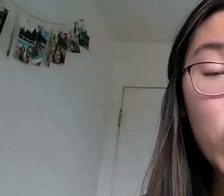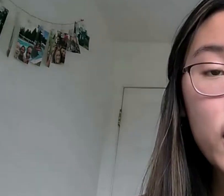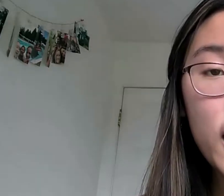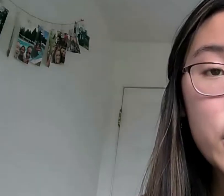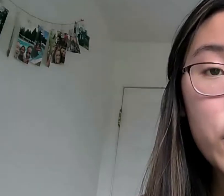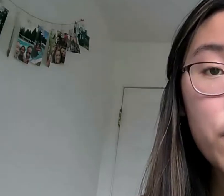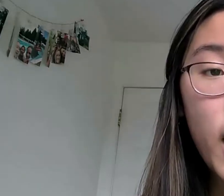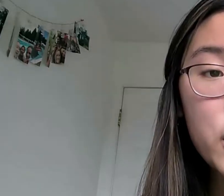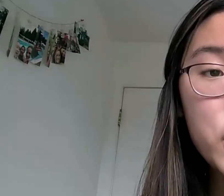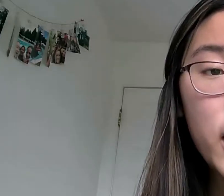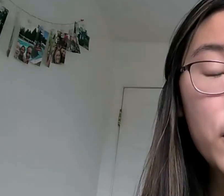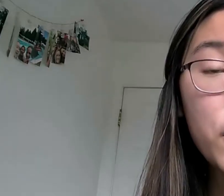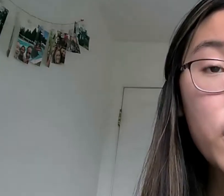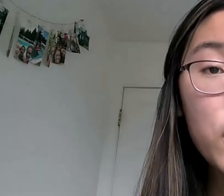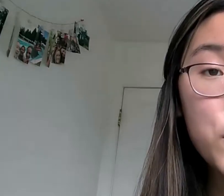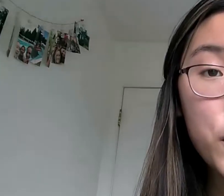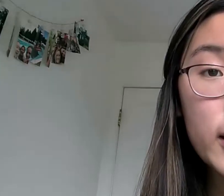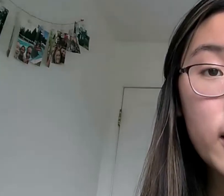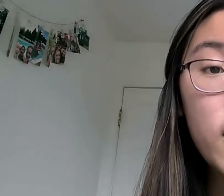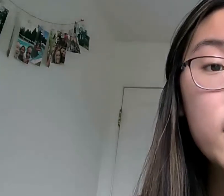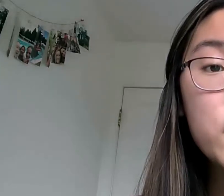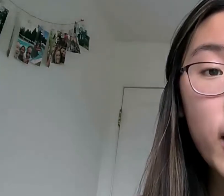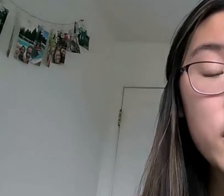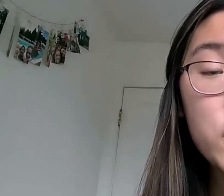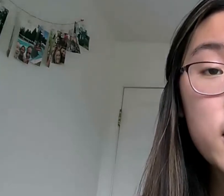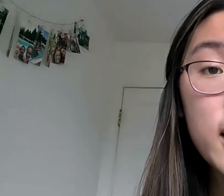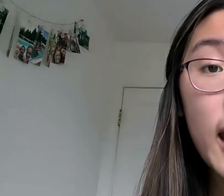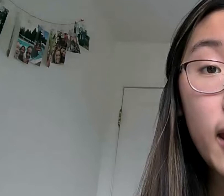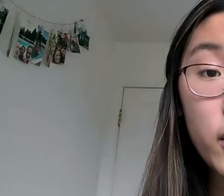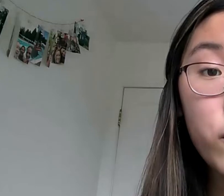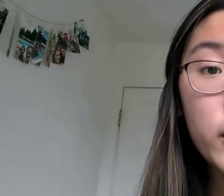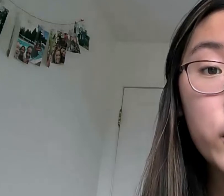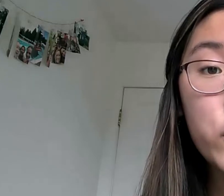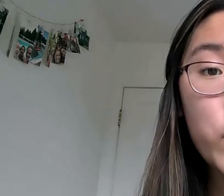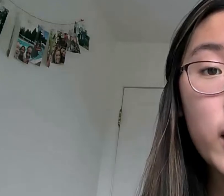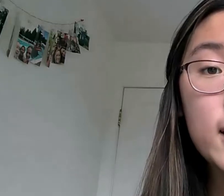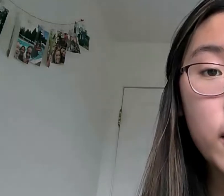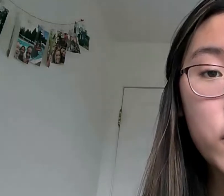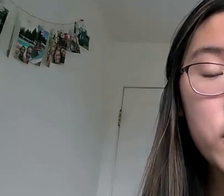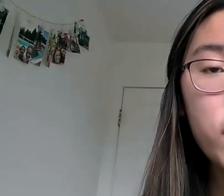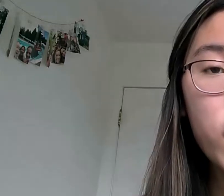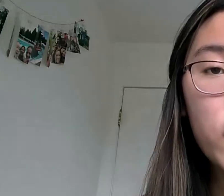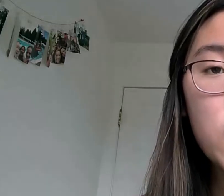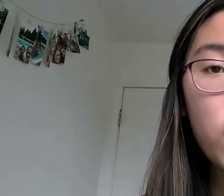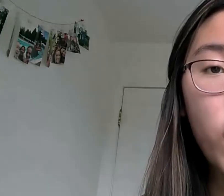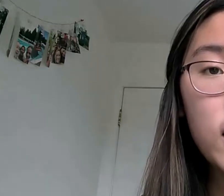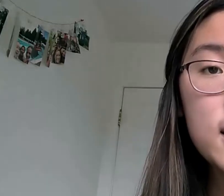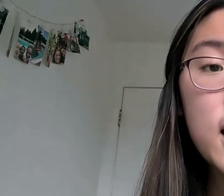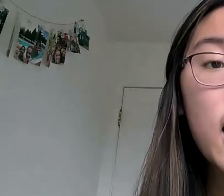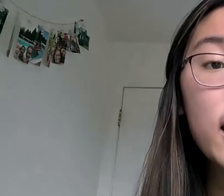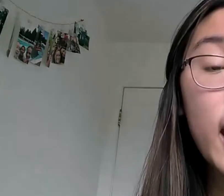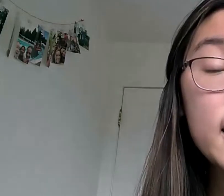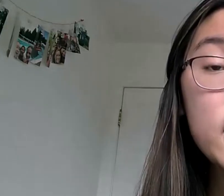organizer educator attorney strategist and writer whose work has largely focused on violence against